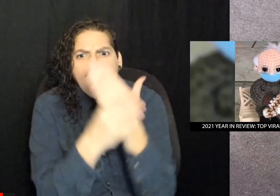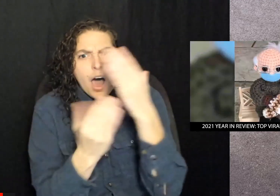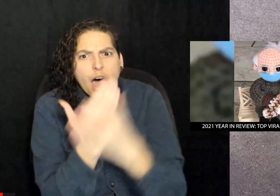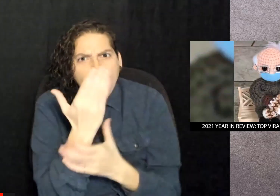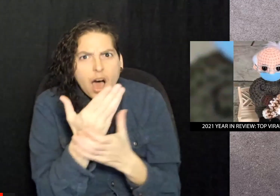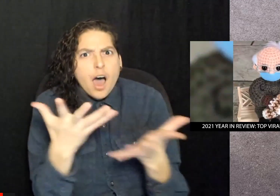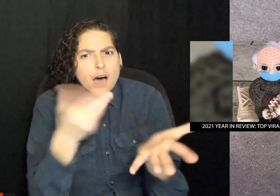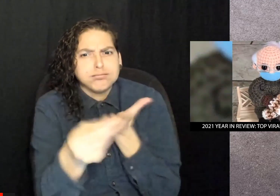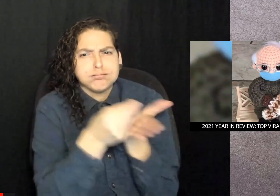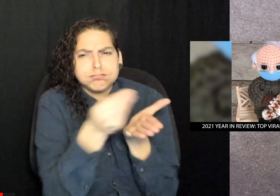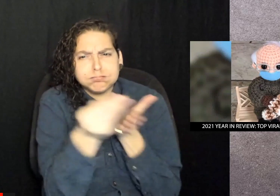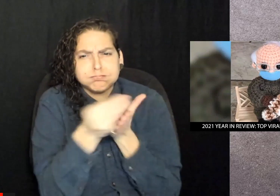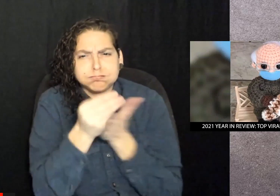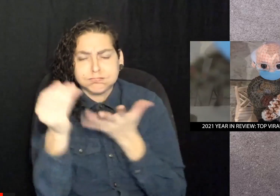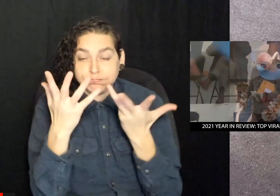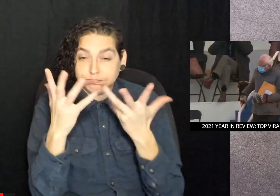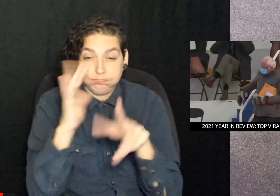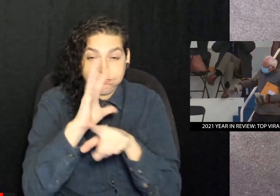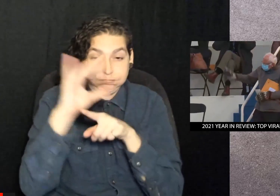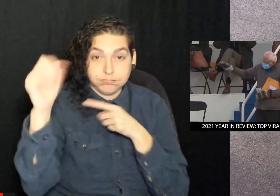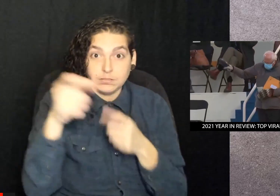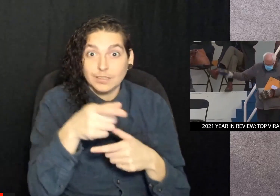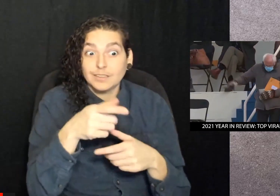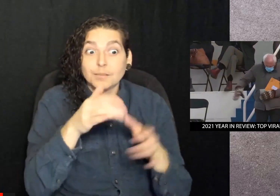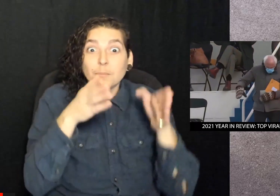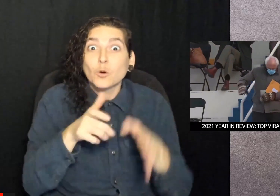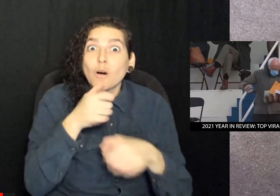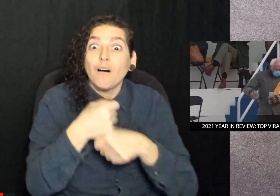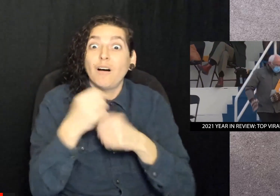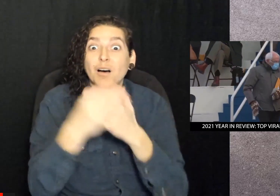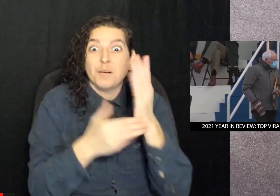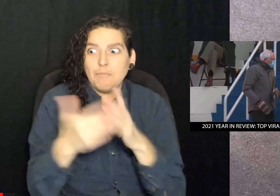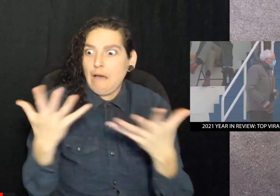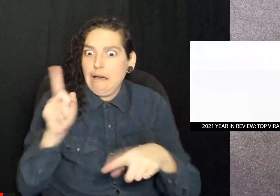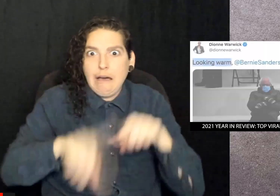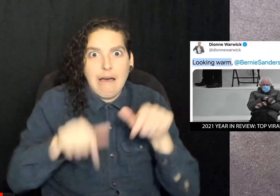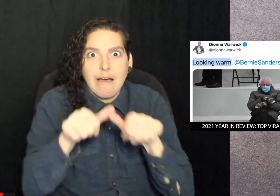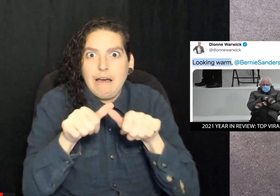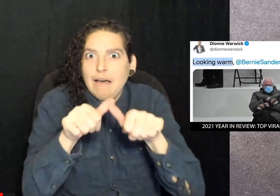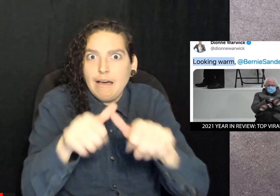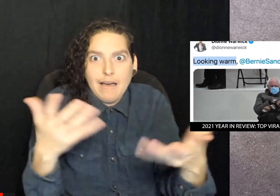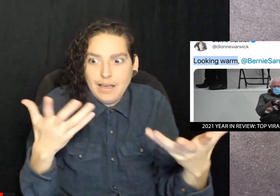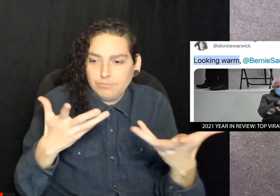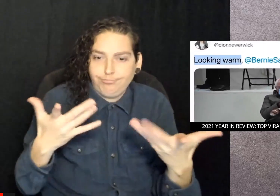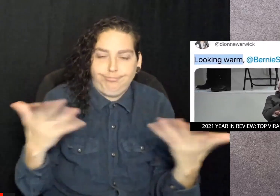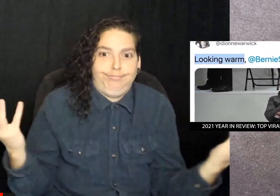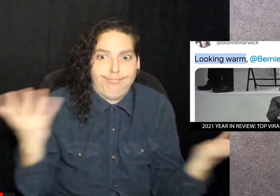demand for the mittens shot through the roof and the mitt makers couldn't keep them in stock